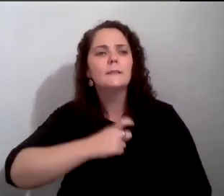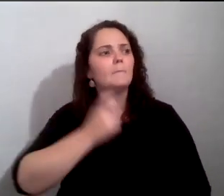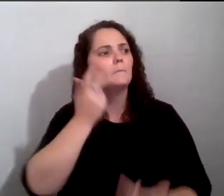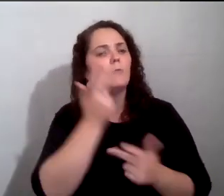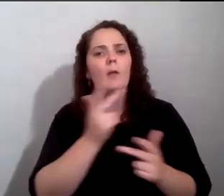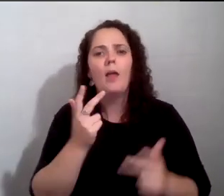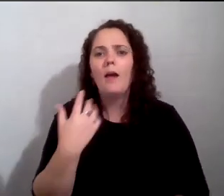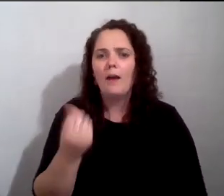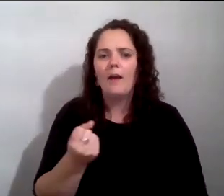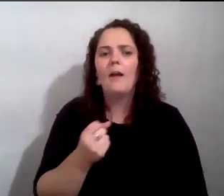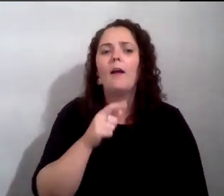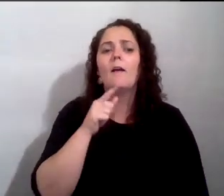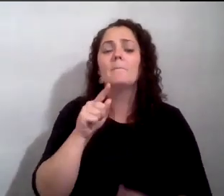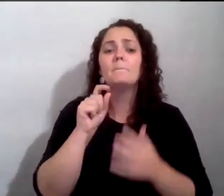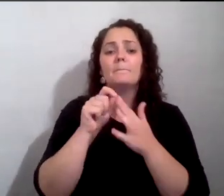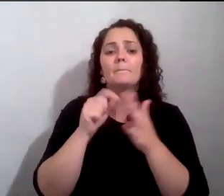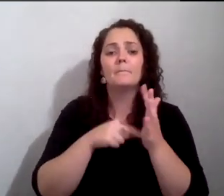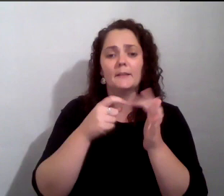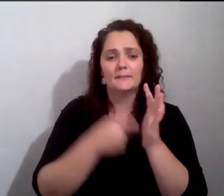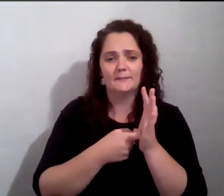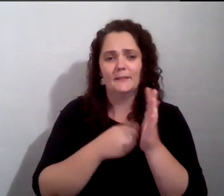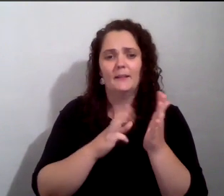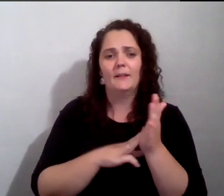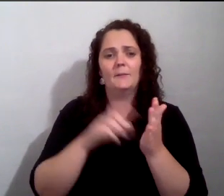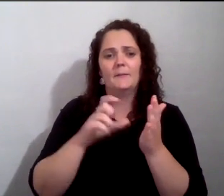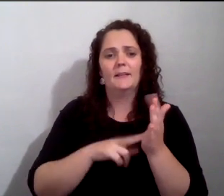Now as art historian Peter McNeil has described,